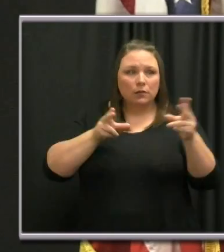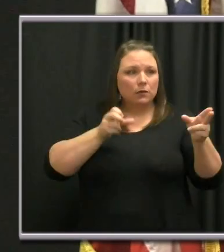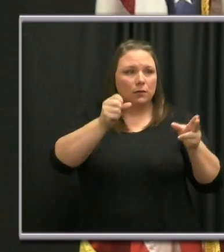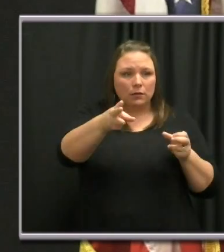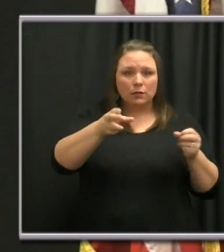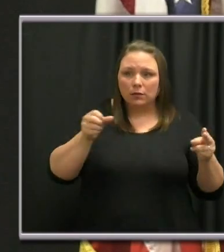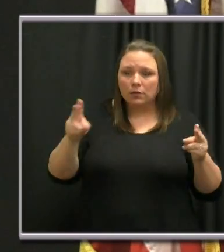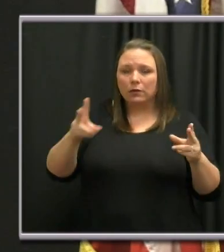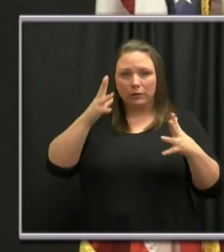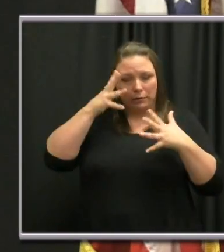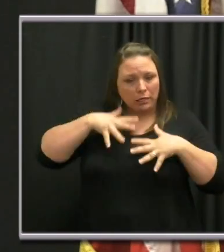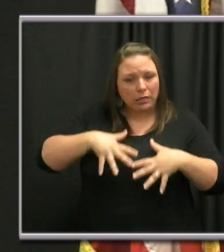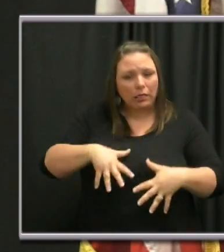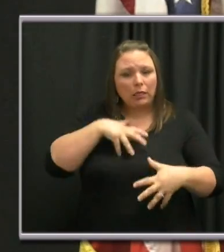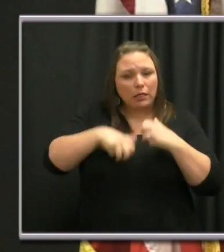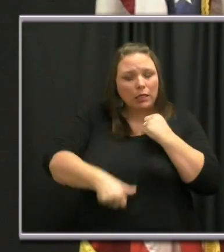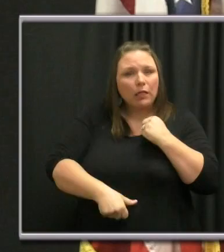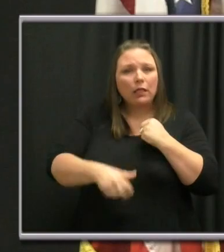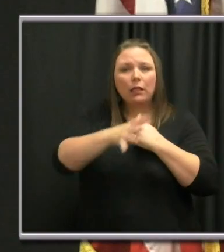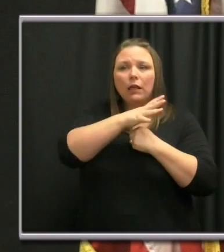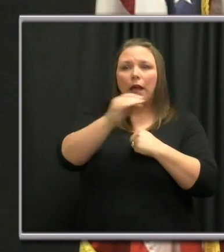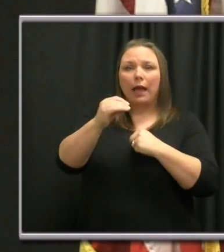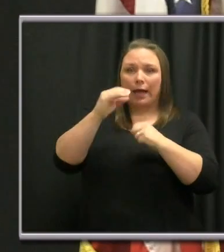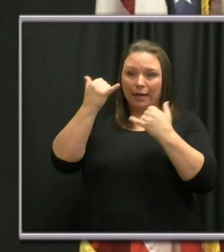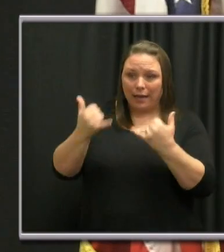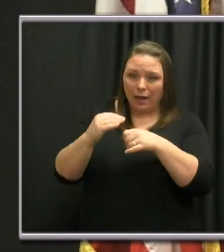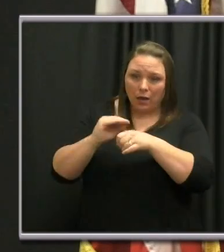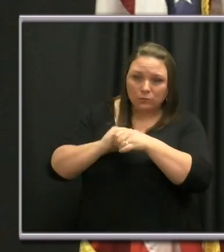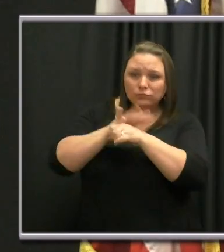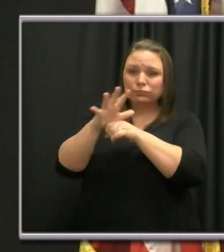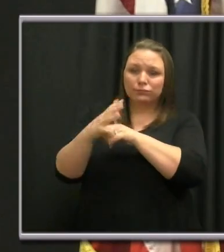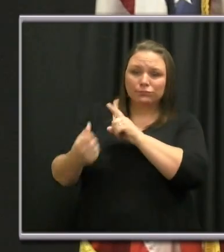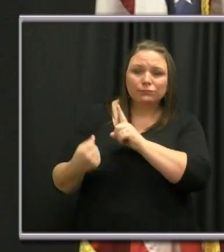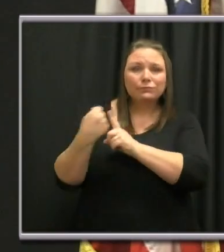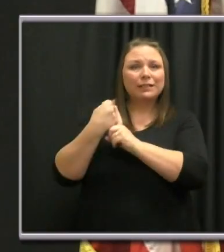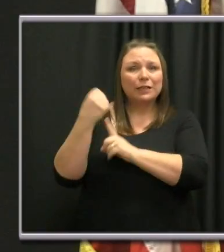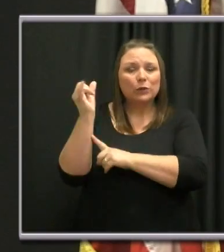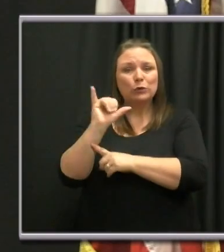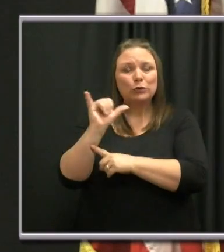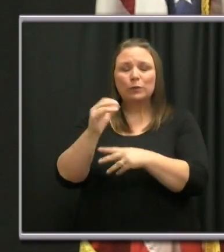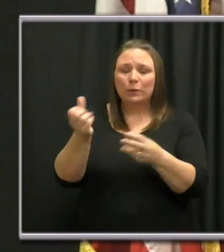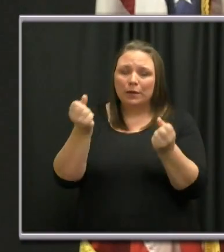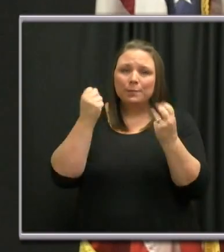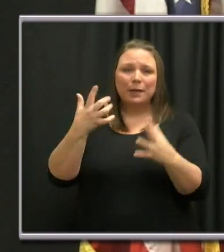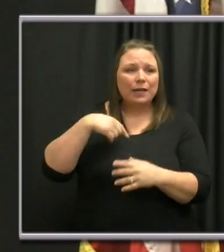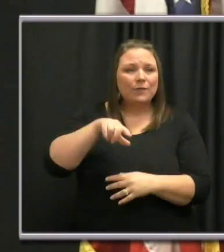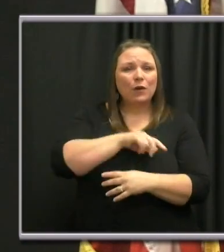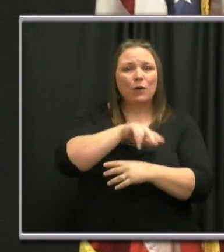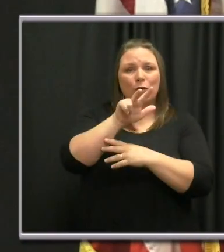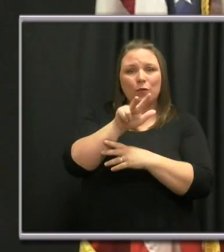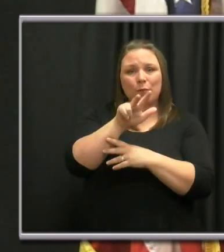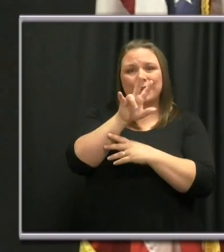ARE EXPERIENCING DISPLACEMENT AND DEVASTATION AS WELL AS THE